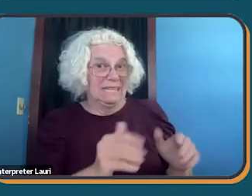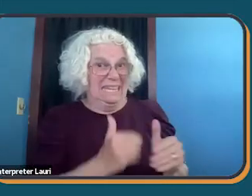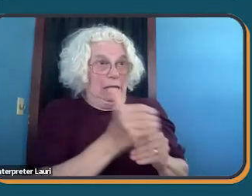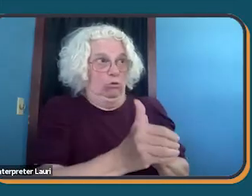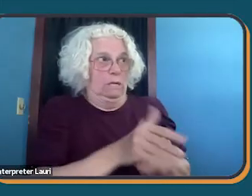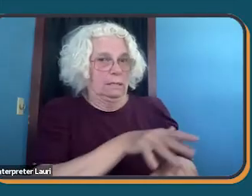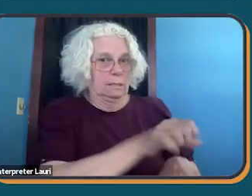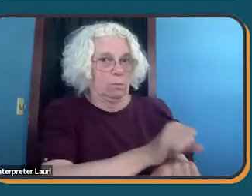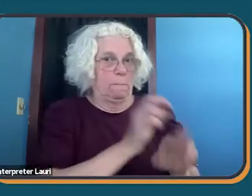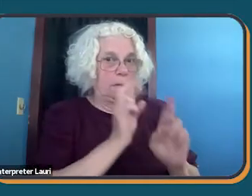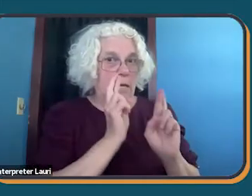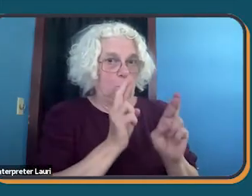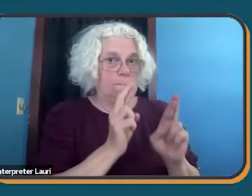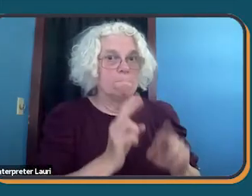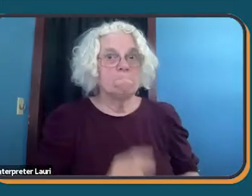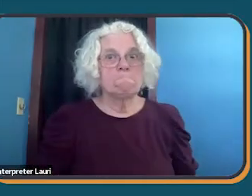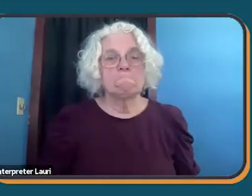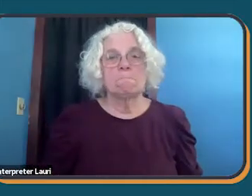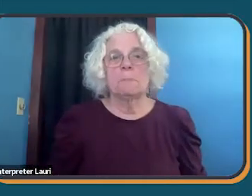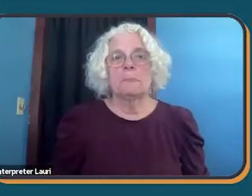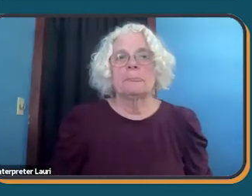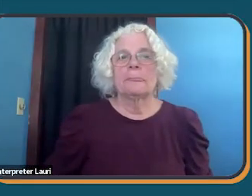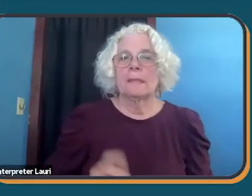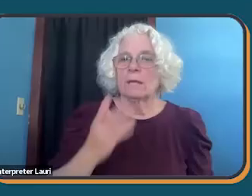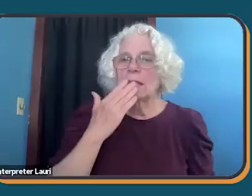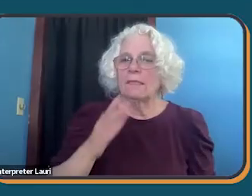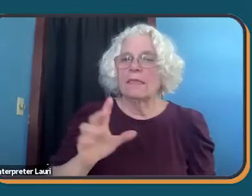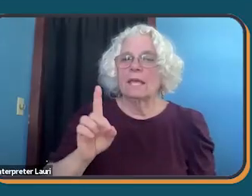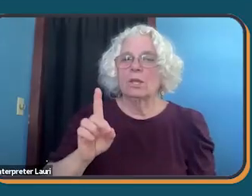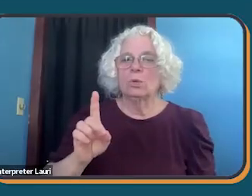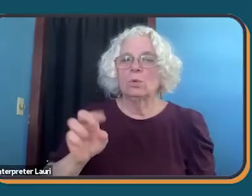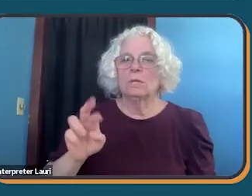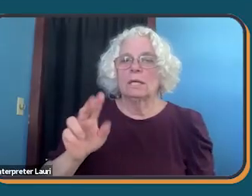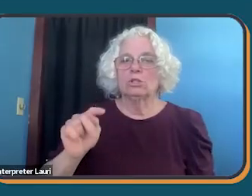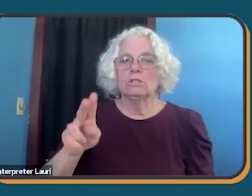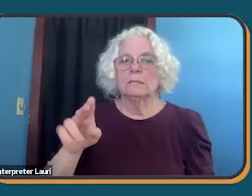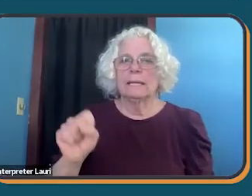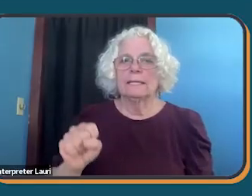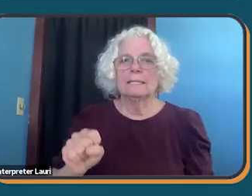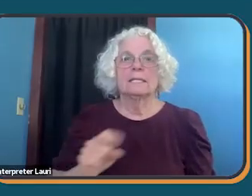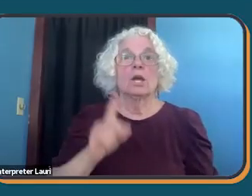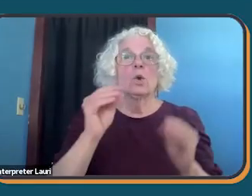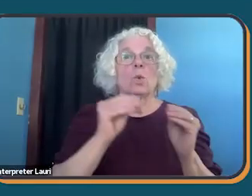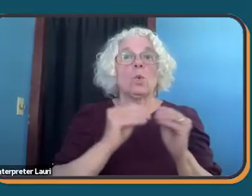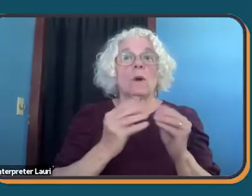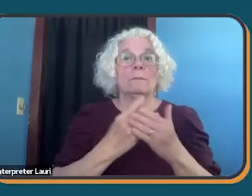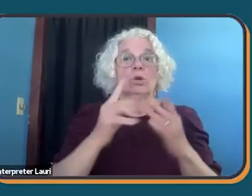the next time she goes in. Brooke Cruz: Great, thank you, Dr. Titus.